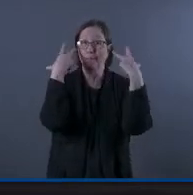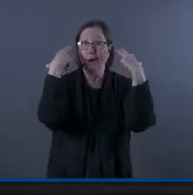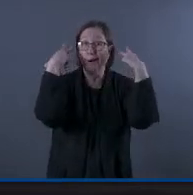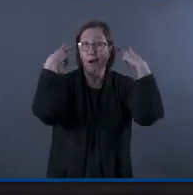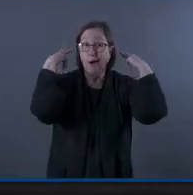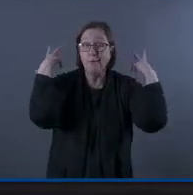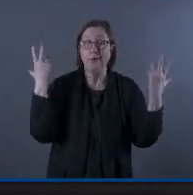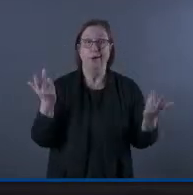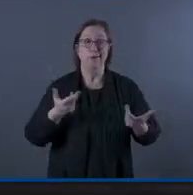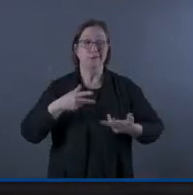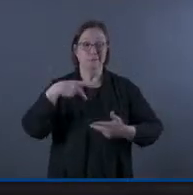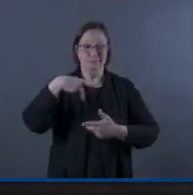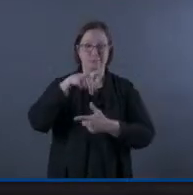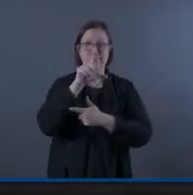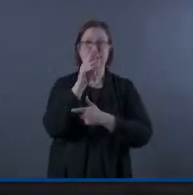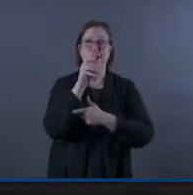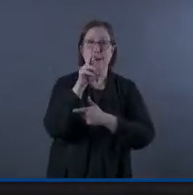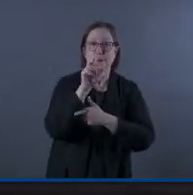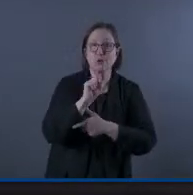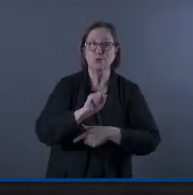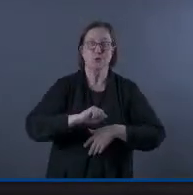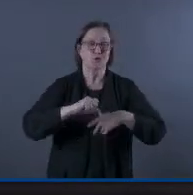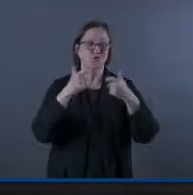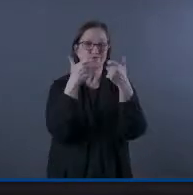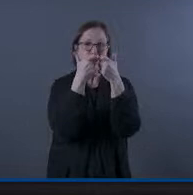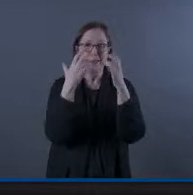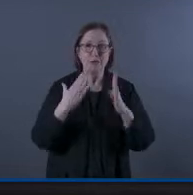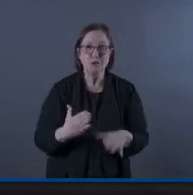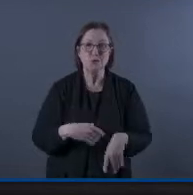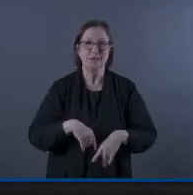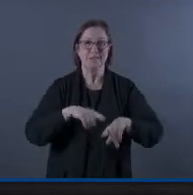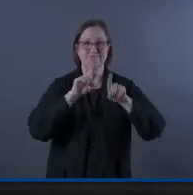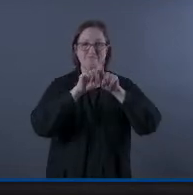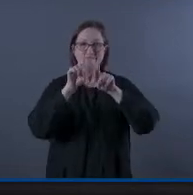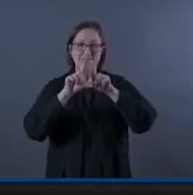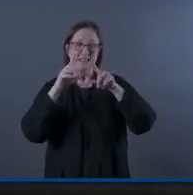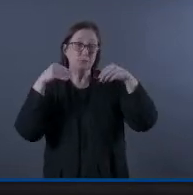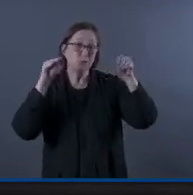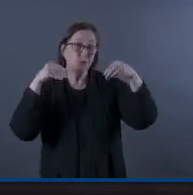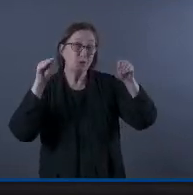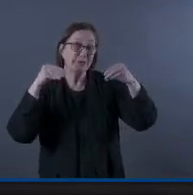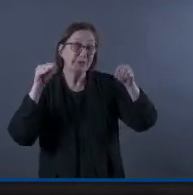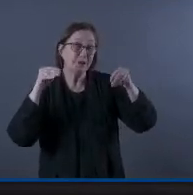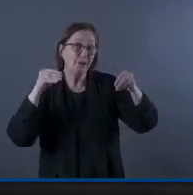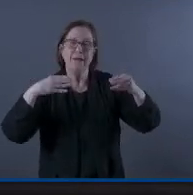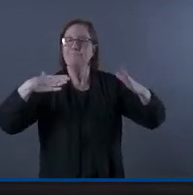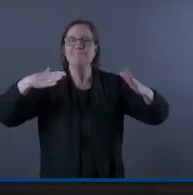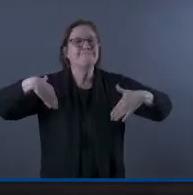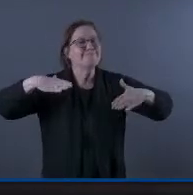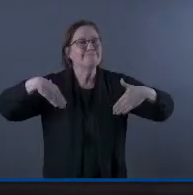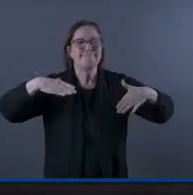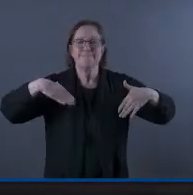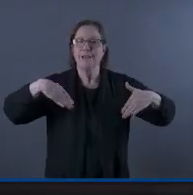electricians, workers in other retail settings who are also not yet eligible and will need to be patient a little bit longer,